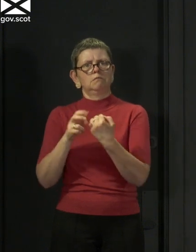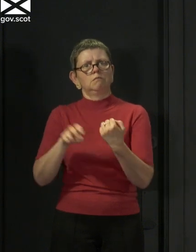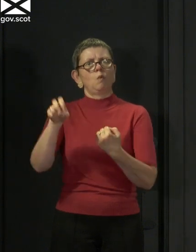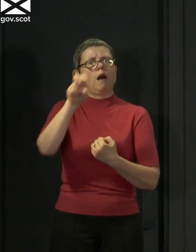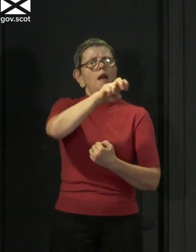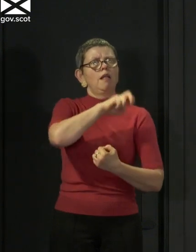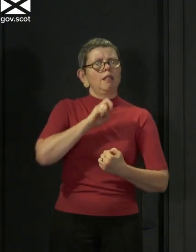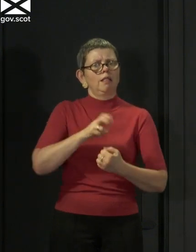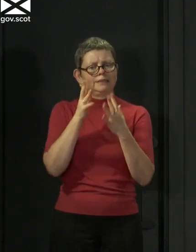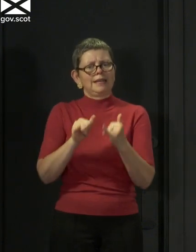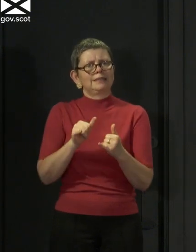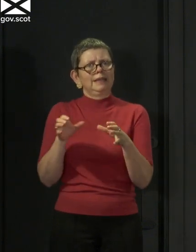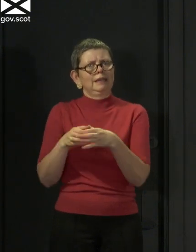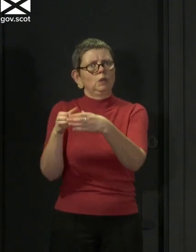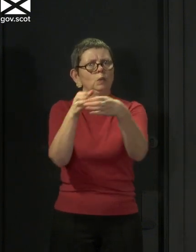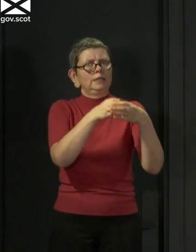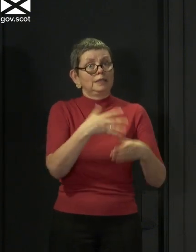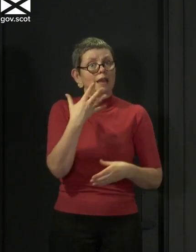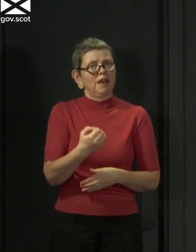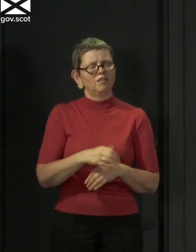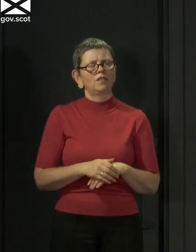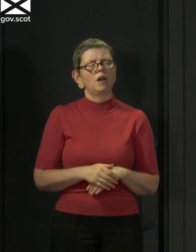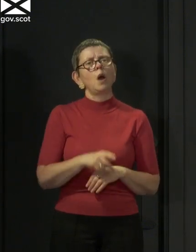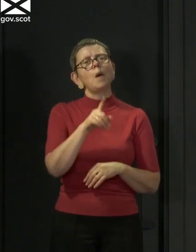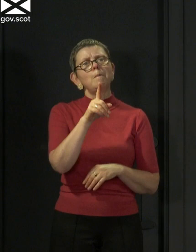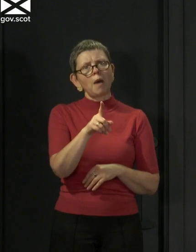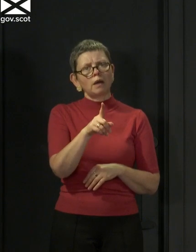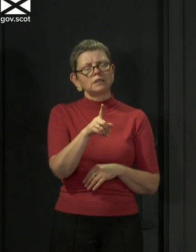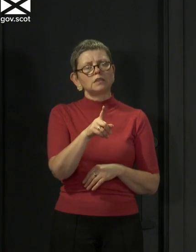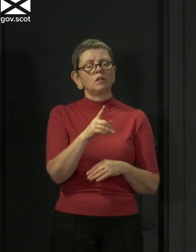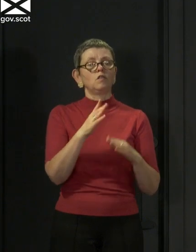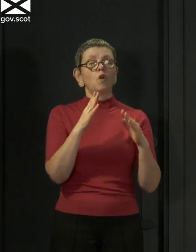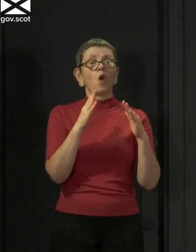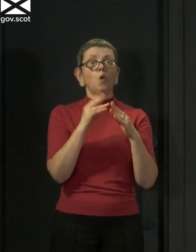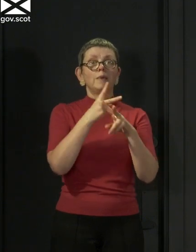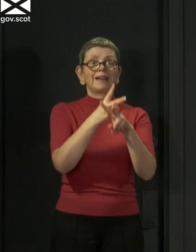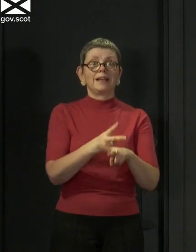as possible. Let me reiterate, the central point, for home-care workers that access to